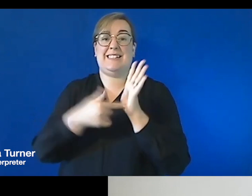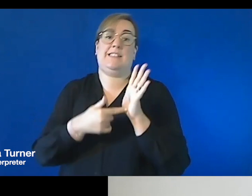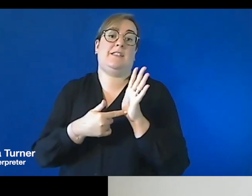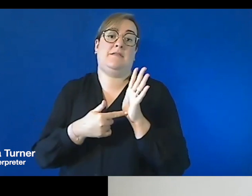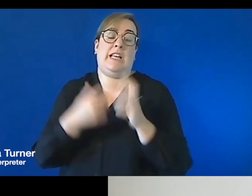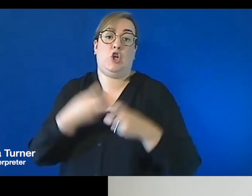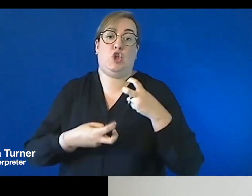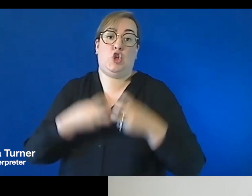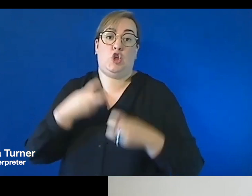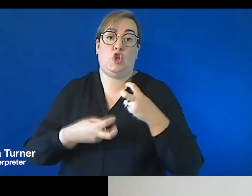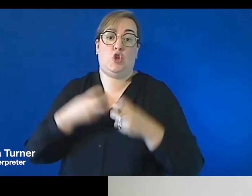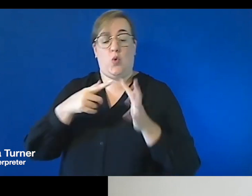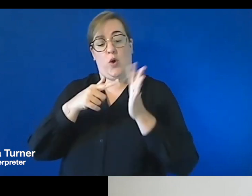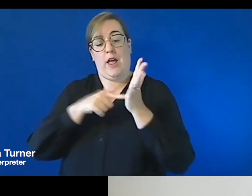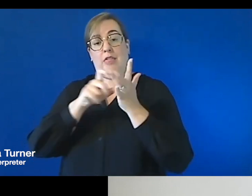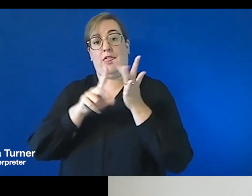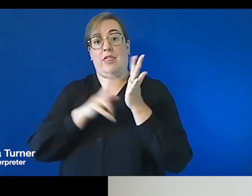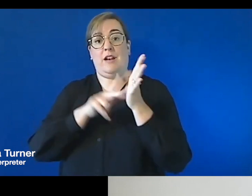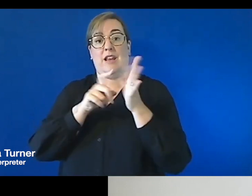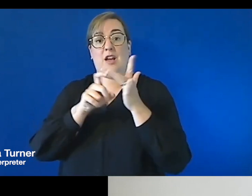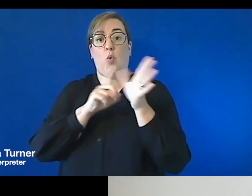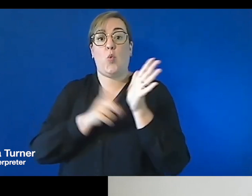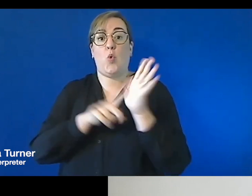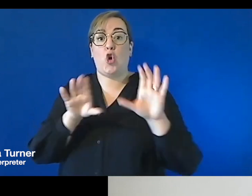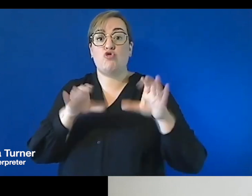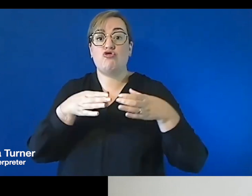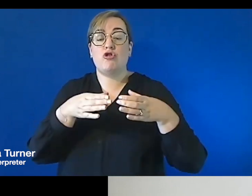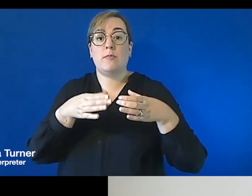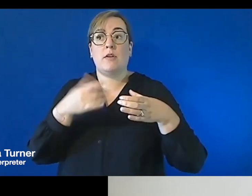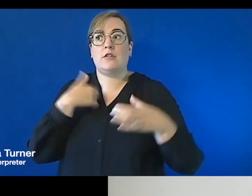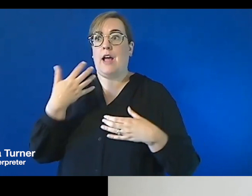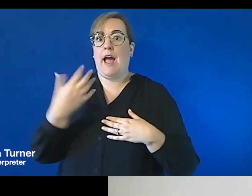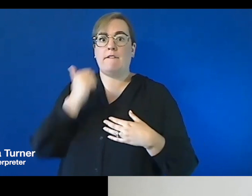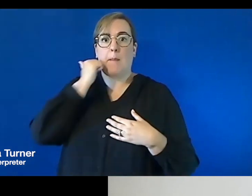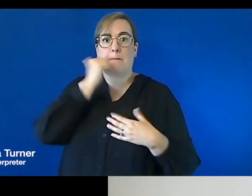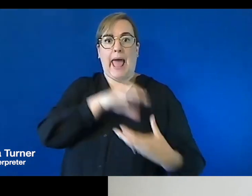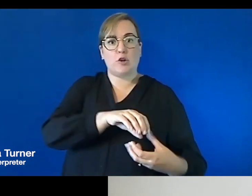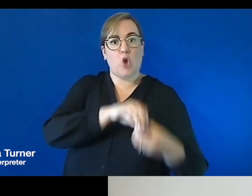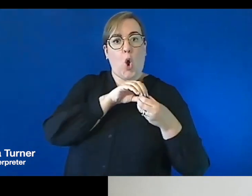ethnical groups in technology, until we have a black owned or Asian owned companies we will